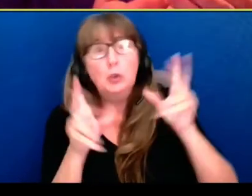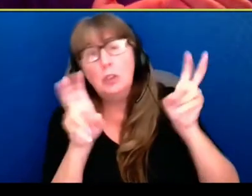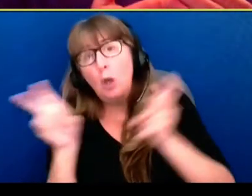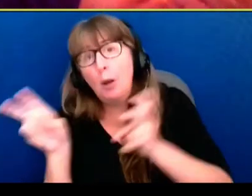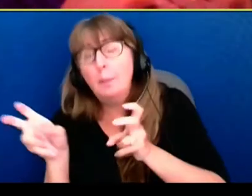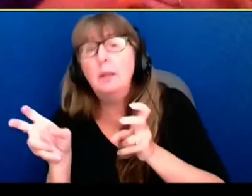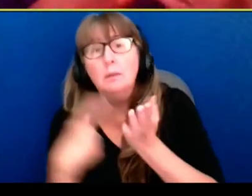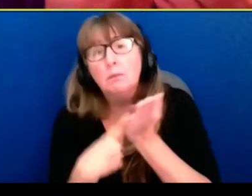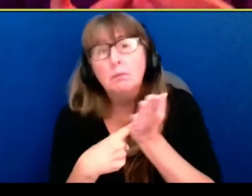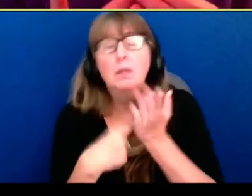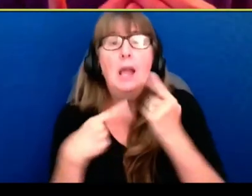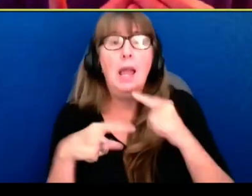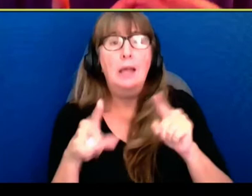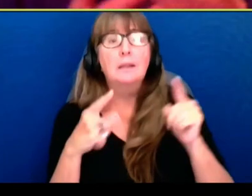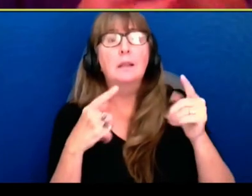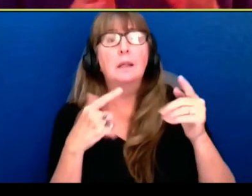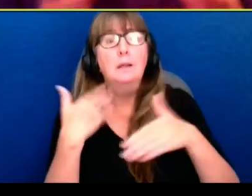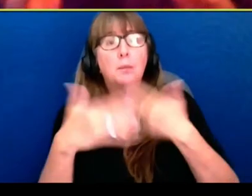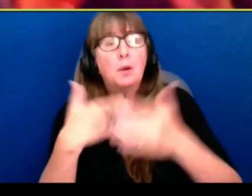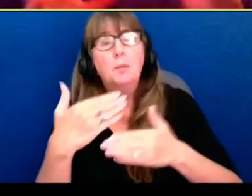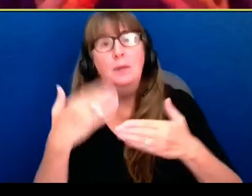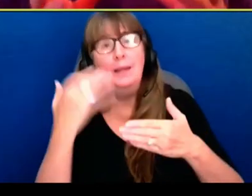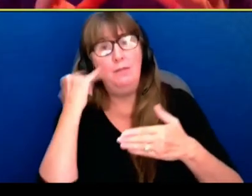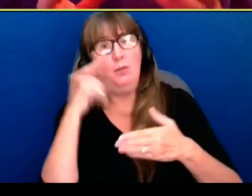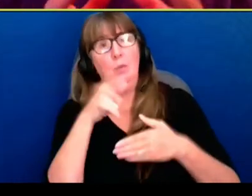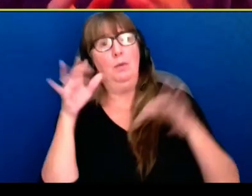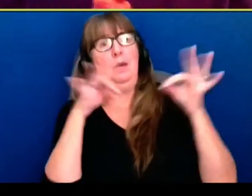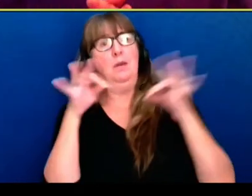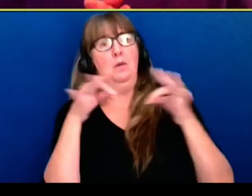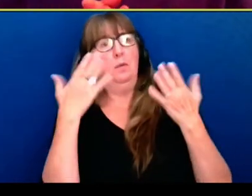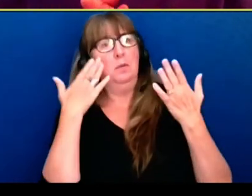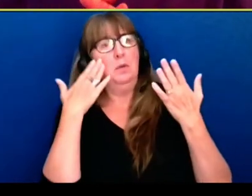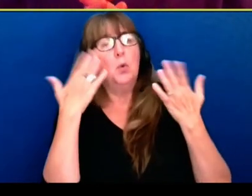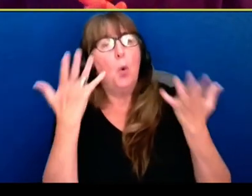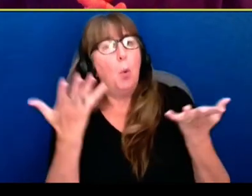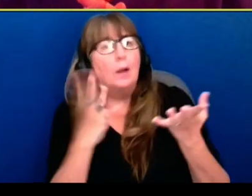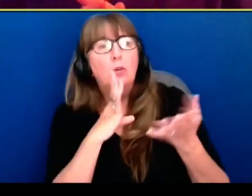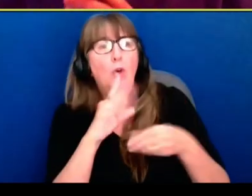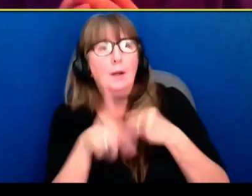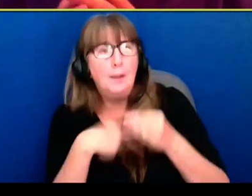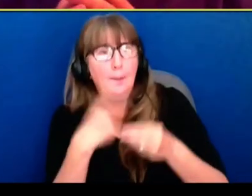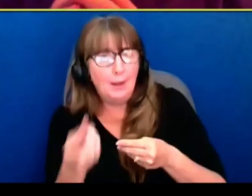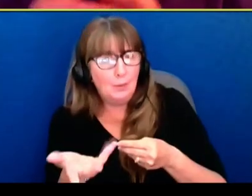they come up, if you explain them to them and let them know what really you're talking about.